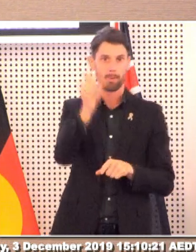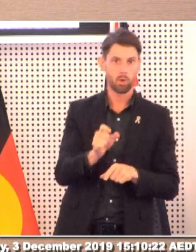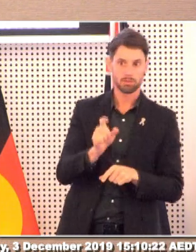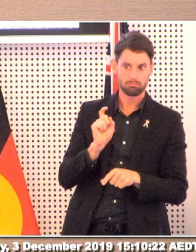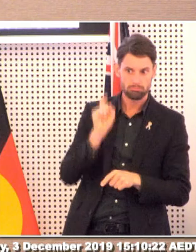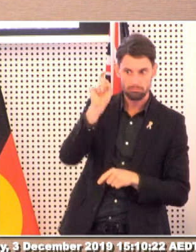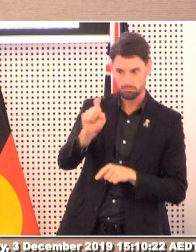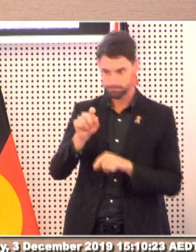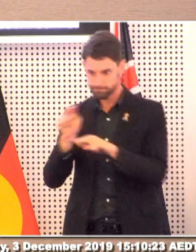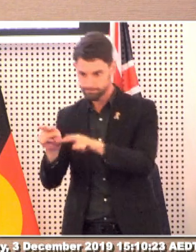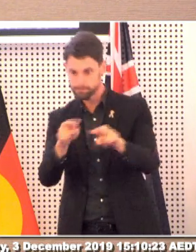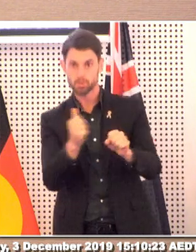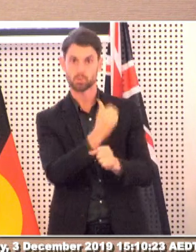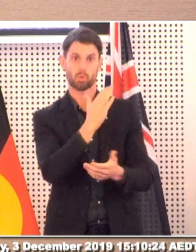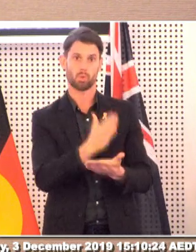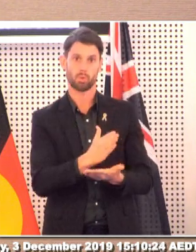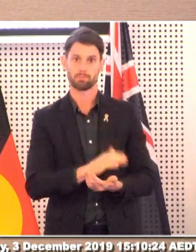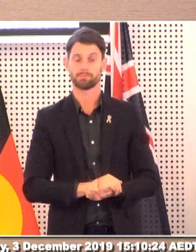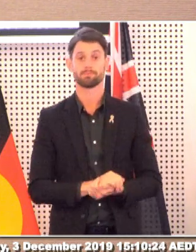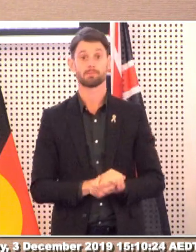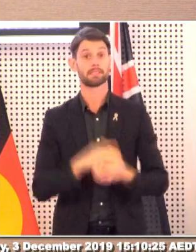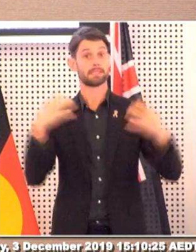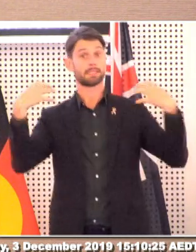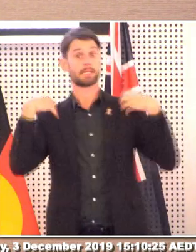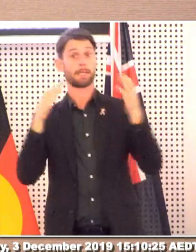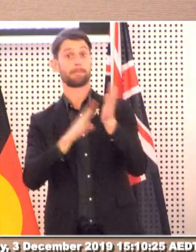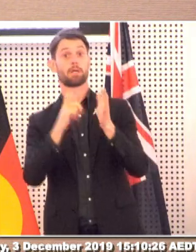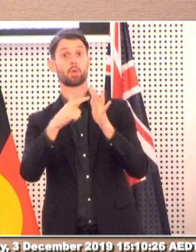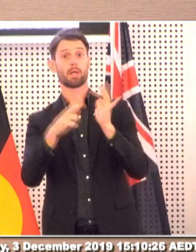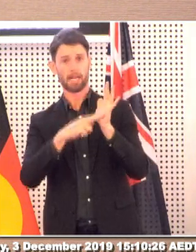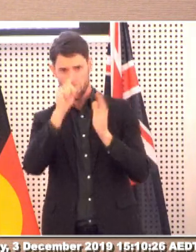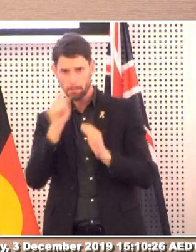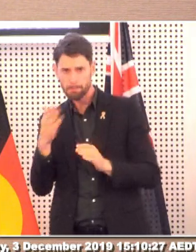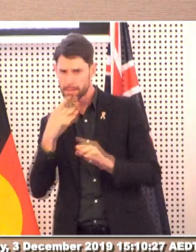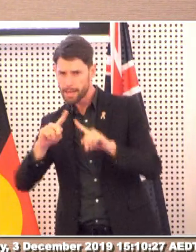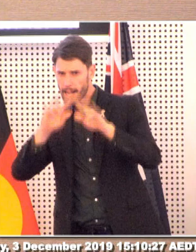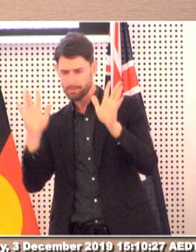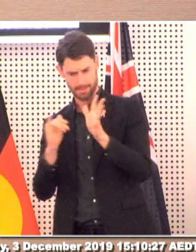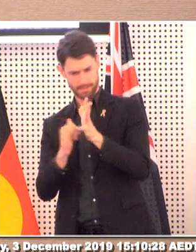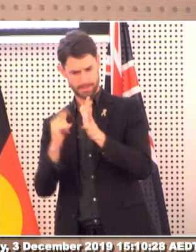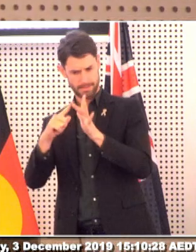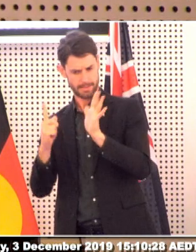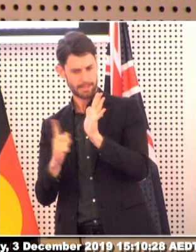COMMISSIONER McEWIN: Could you clarify what you mean by SIL houses that you mentioned just earlier in response.